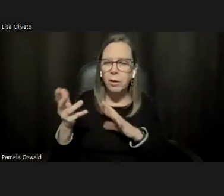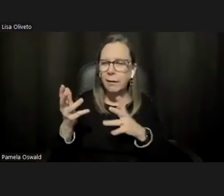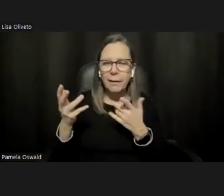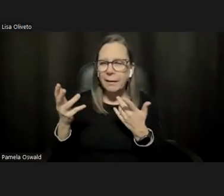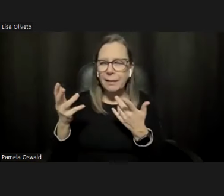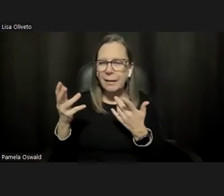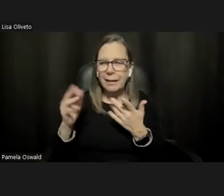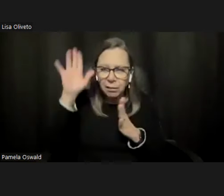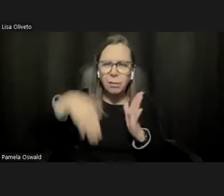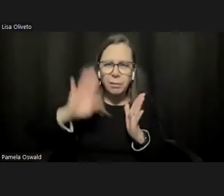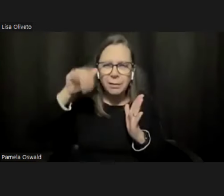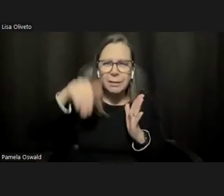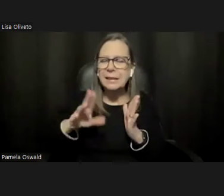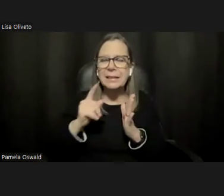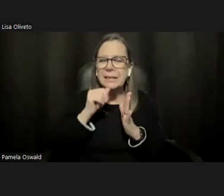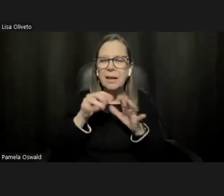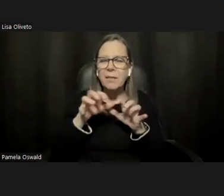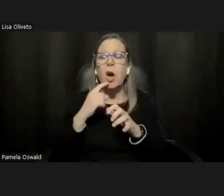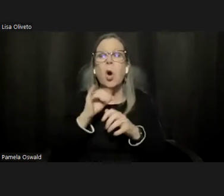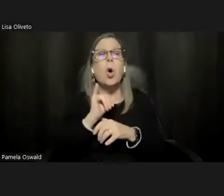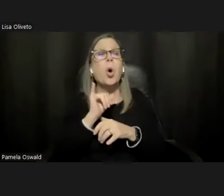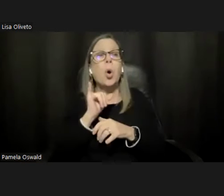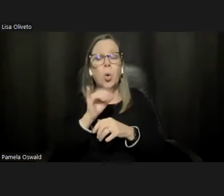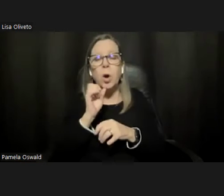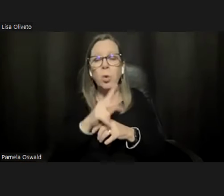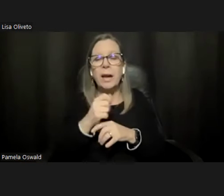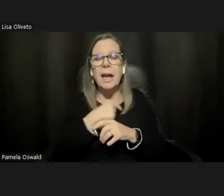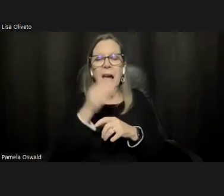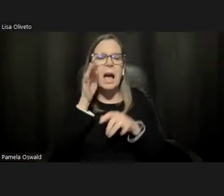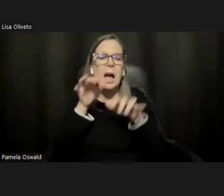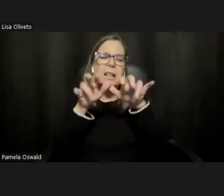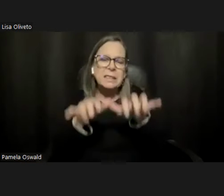Just in case bid I will type it instead. Okay.